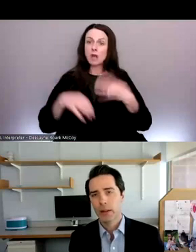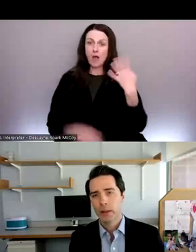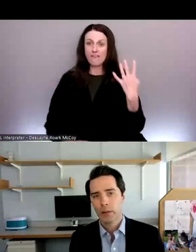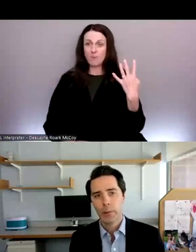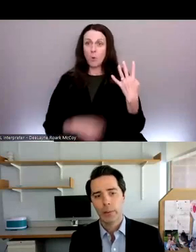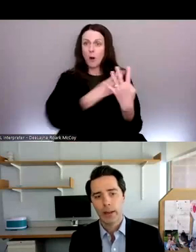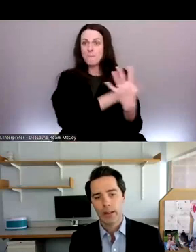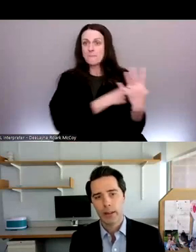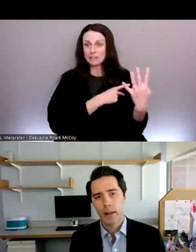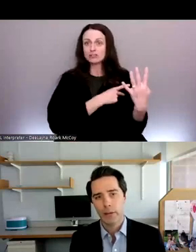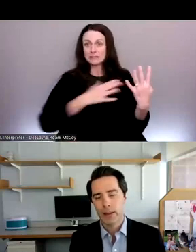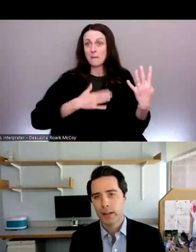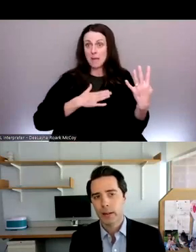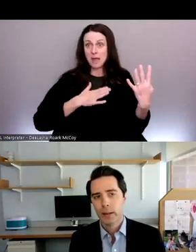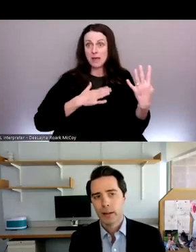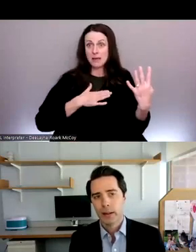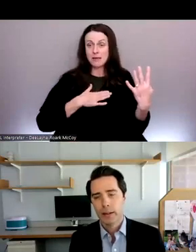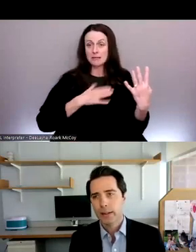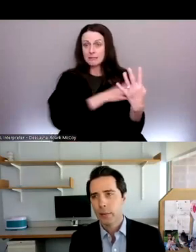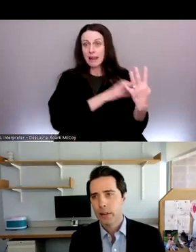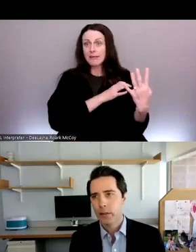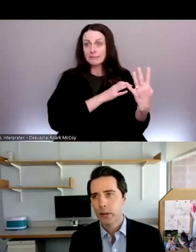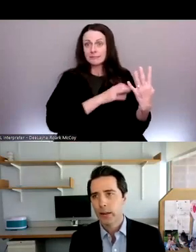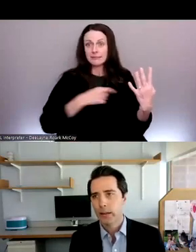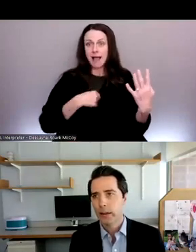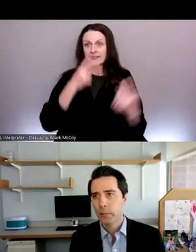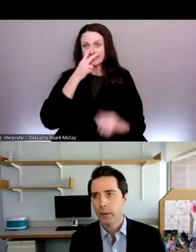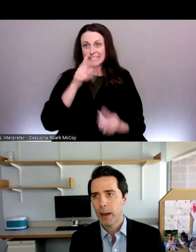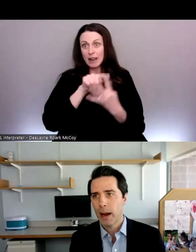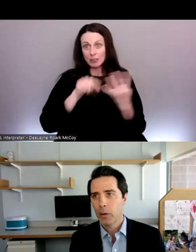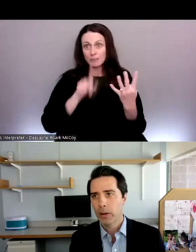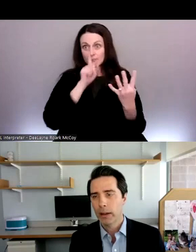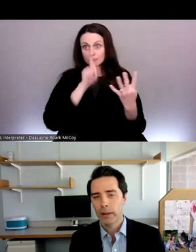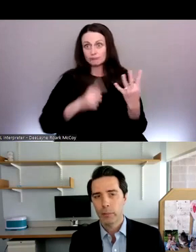from my practice that I've seen that I